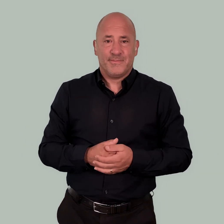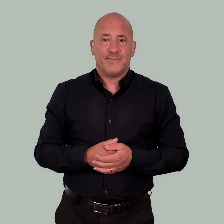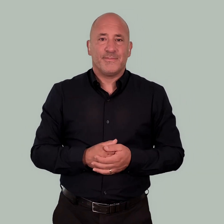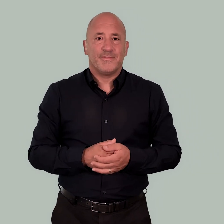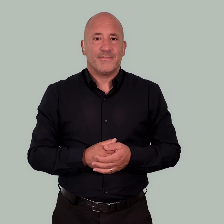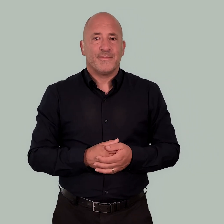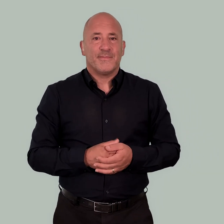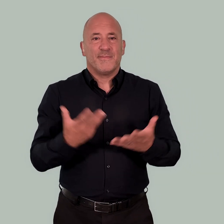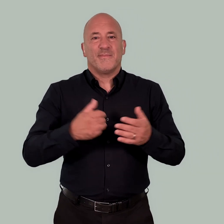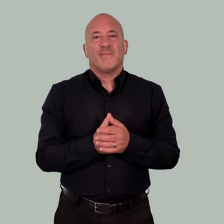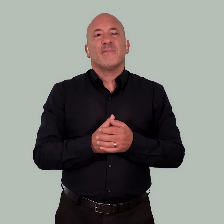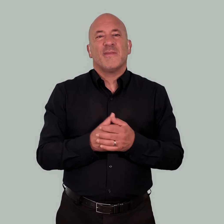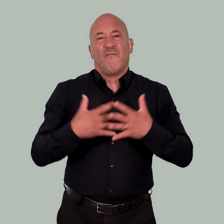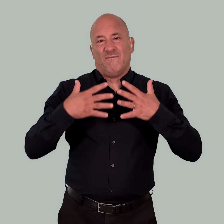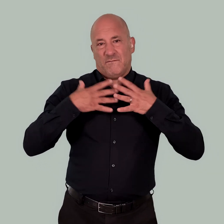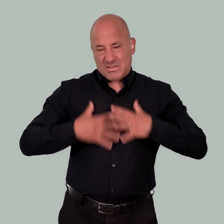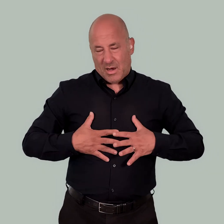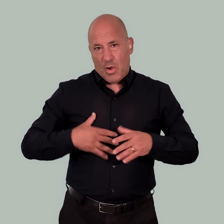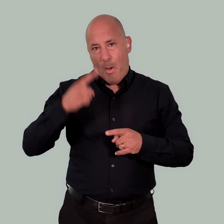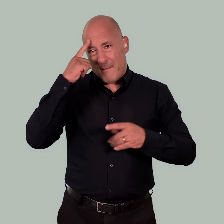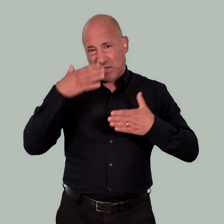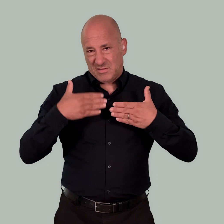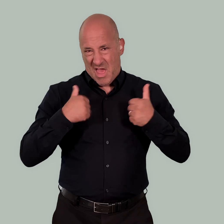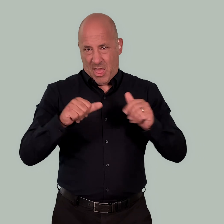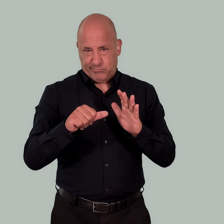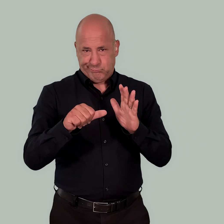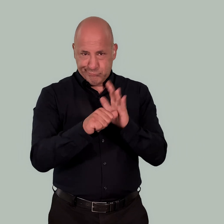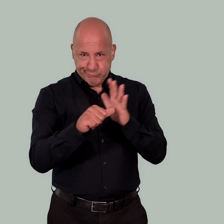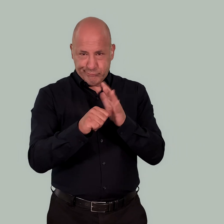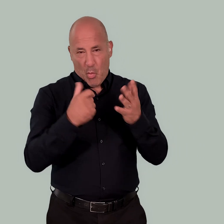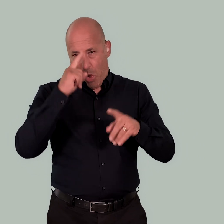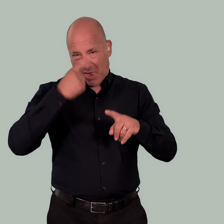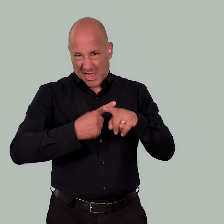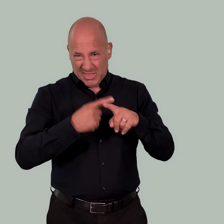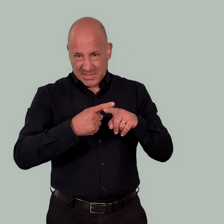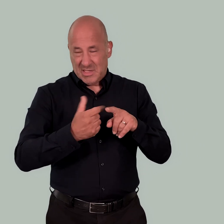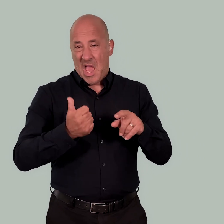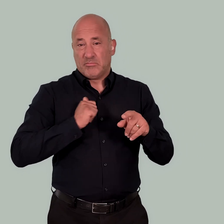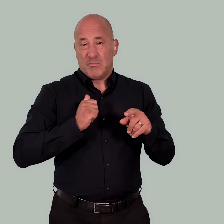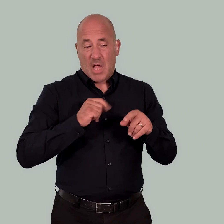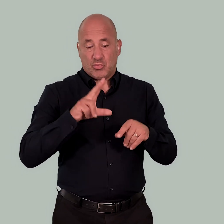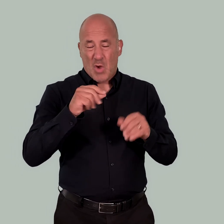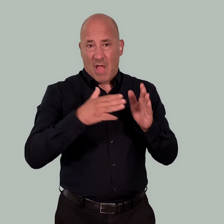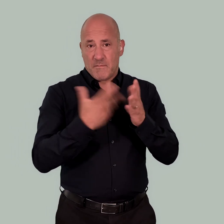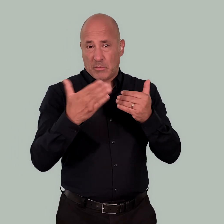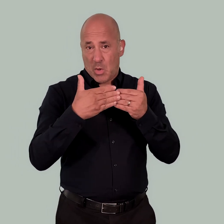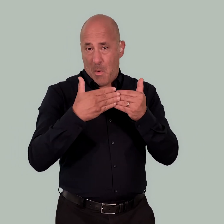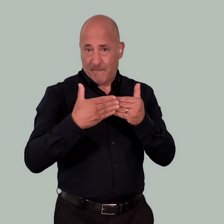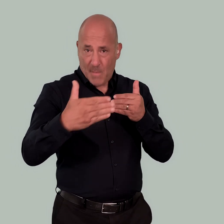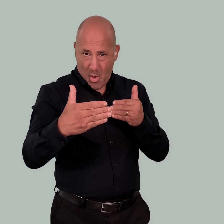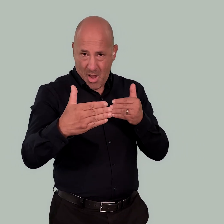(Footnote 14 - Physical or mental health condition or illness lasting or expected to last 12 months or more